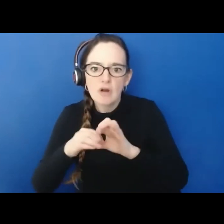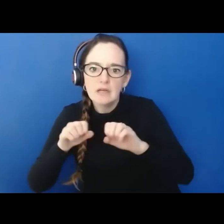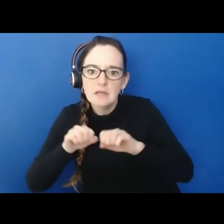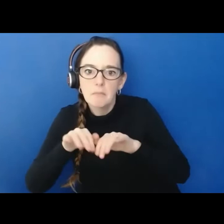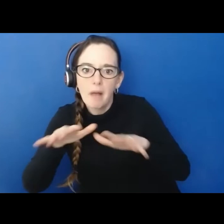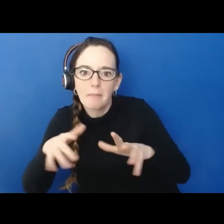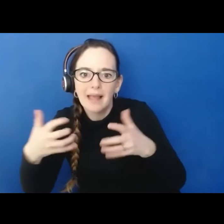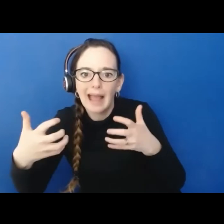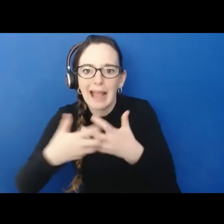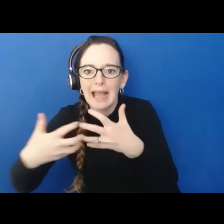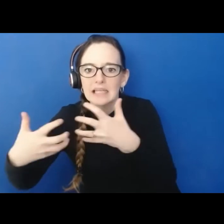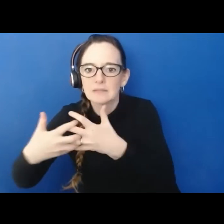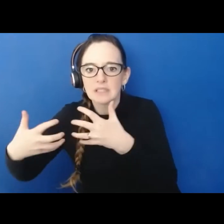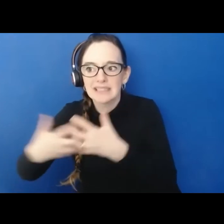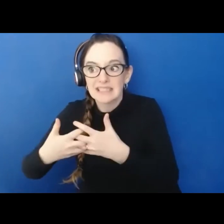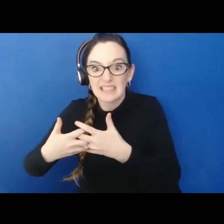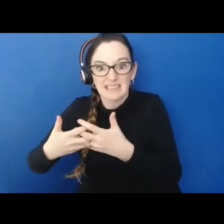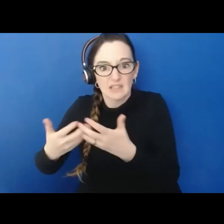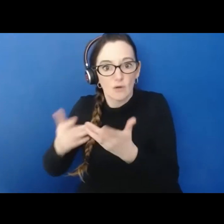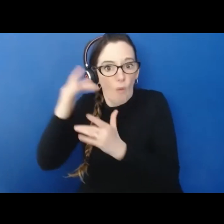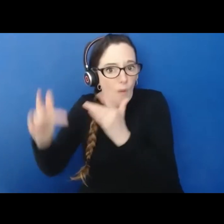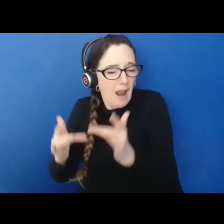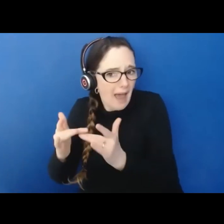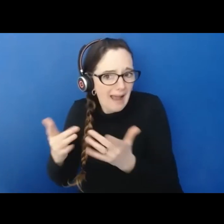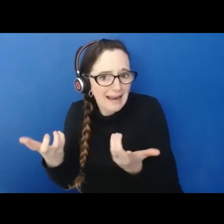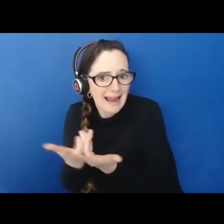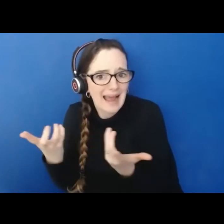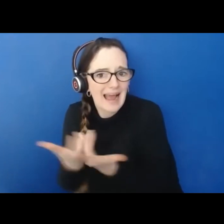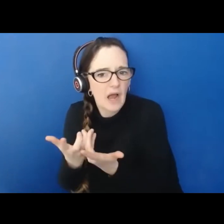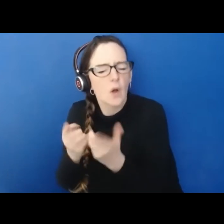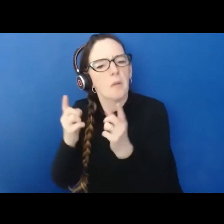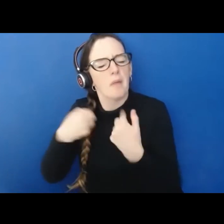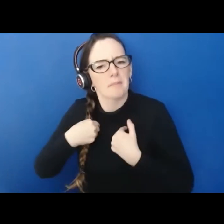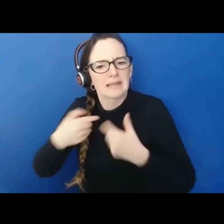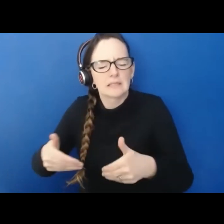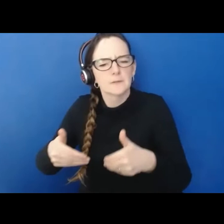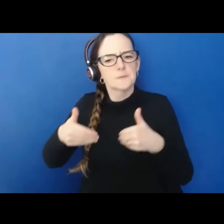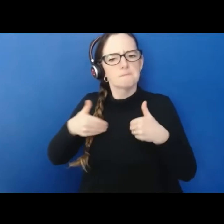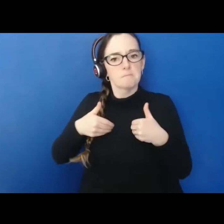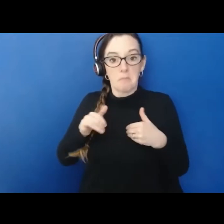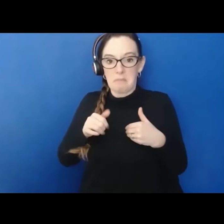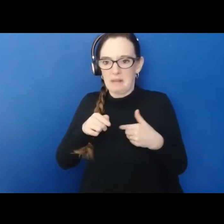space allows. And I think taking a step back I imagine, sort of, there are many of us here aren't solely concerned